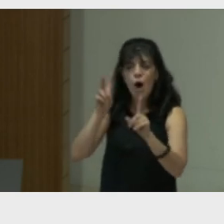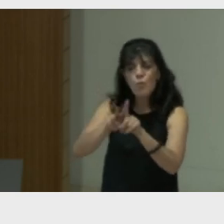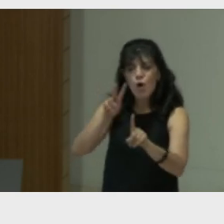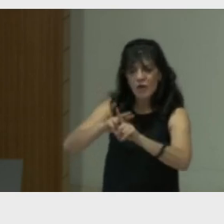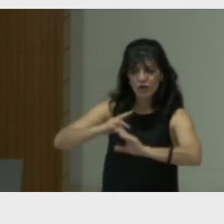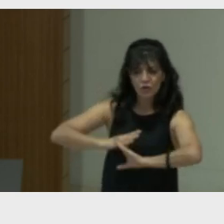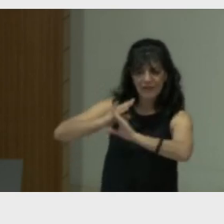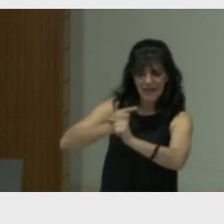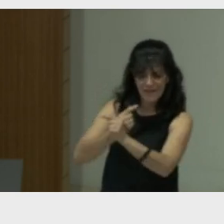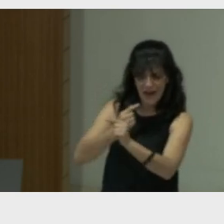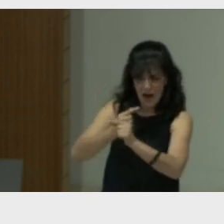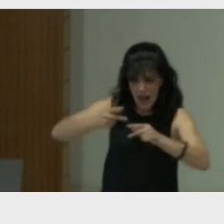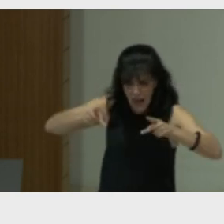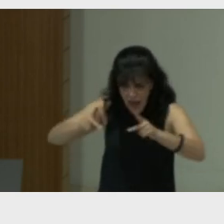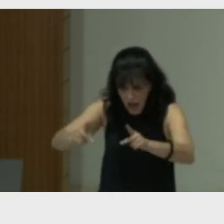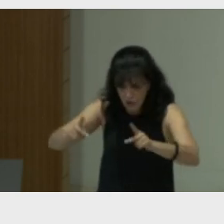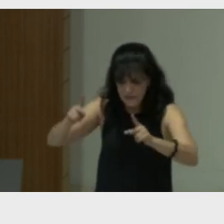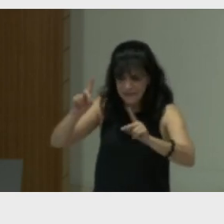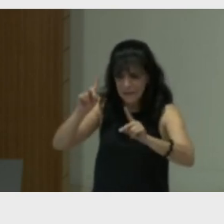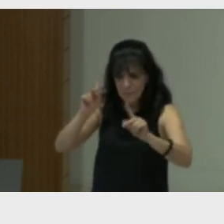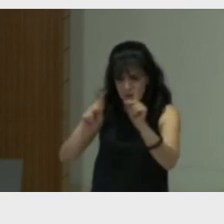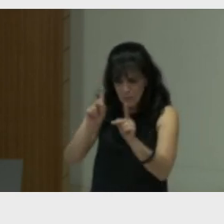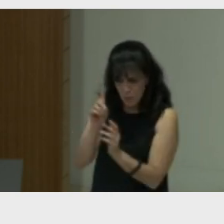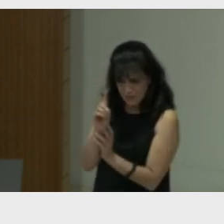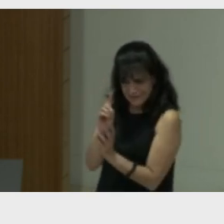as it allows disabled people to be protected